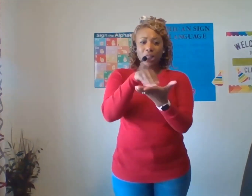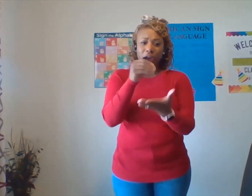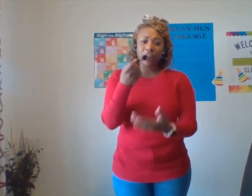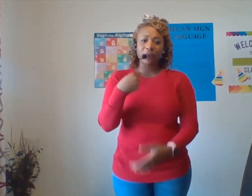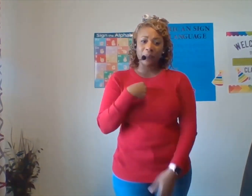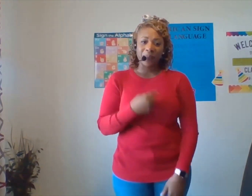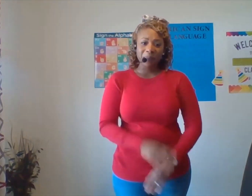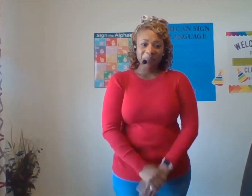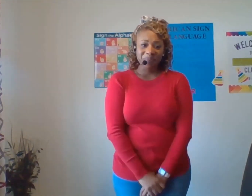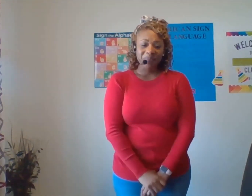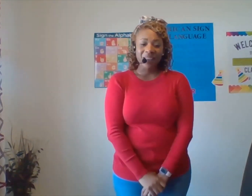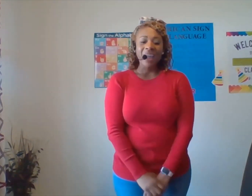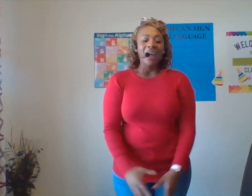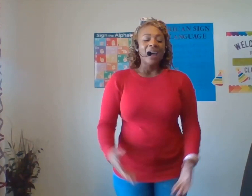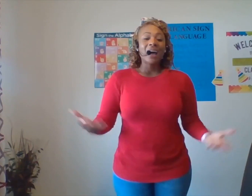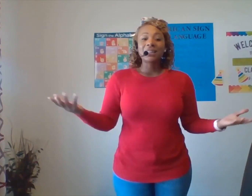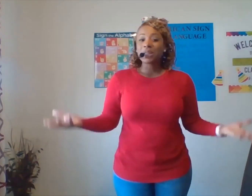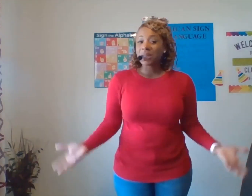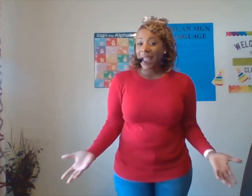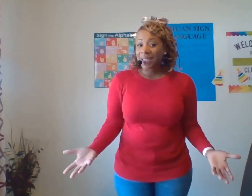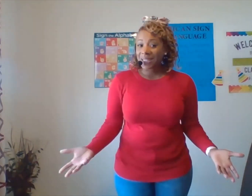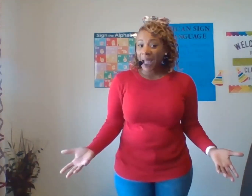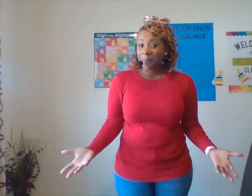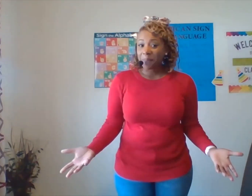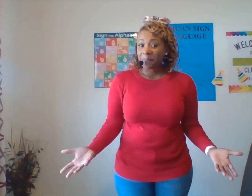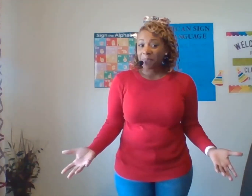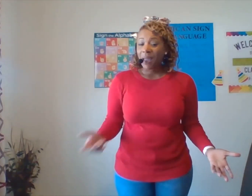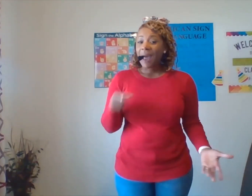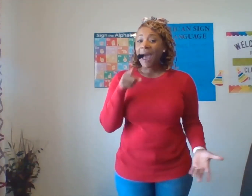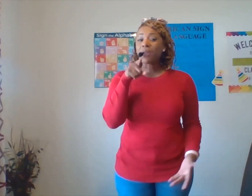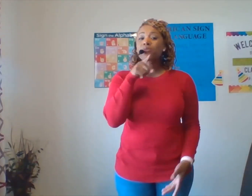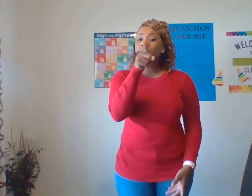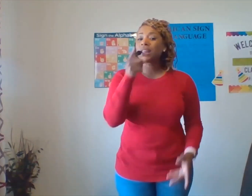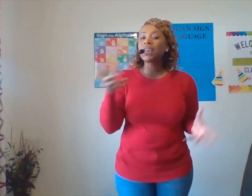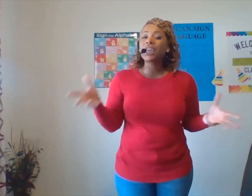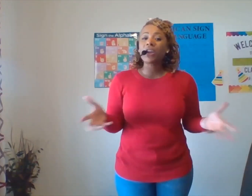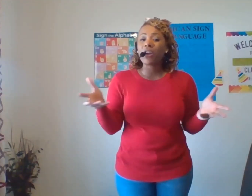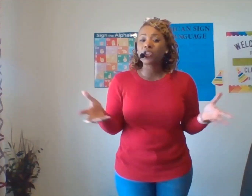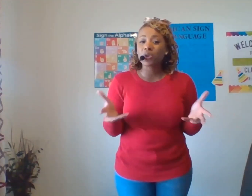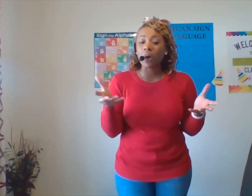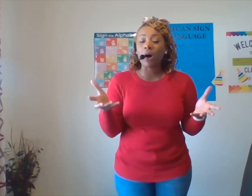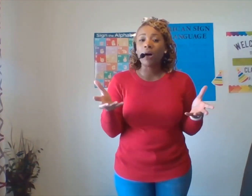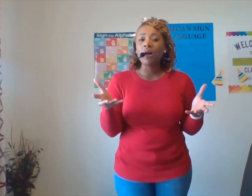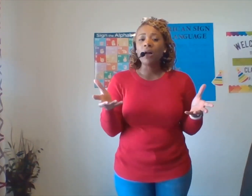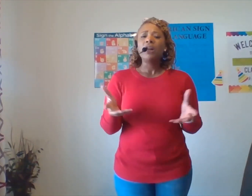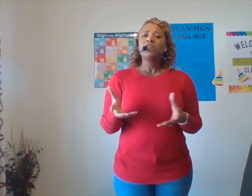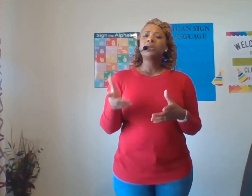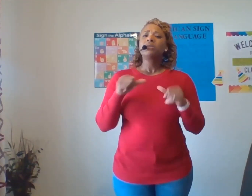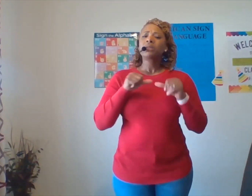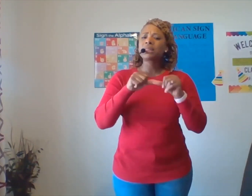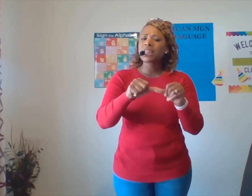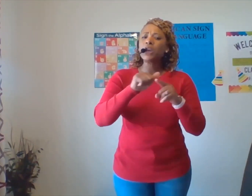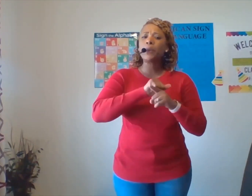learning from me until next time I really encourage you all to continue